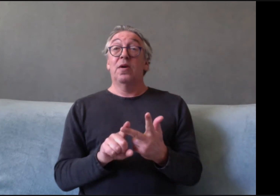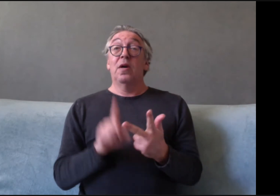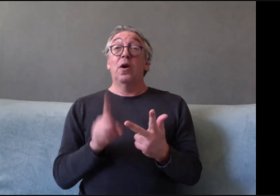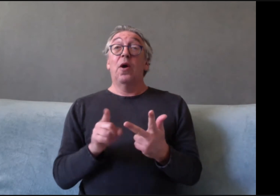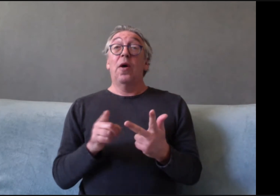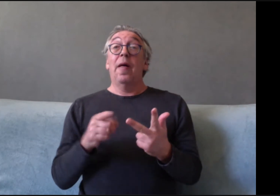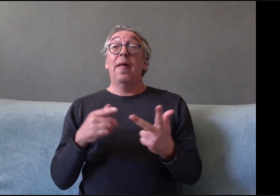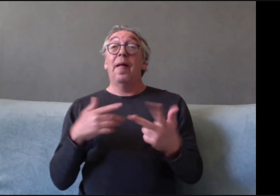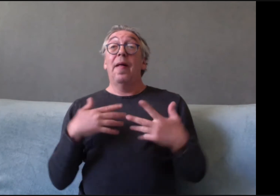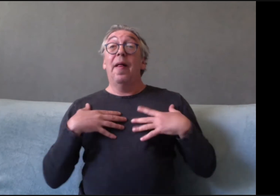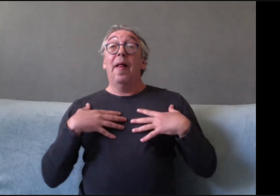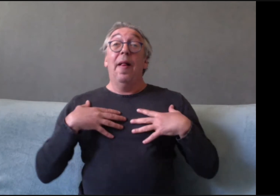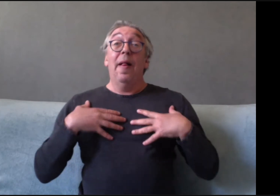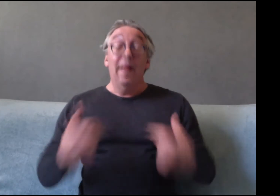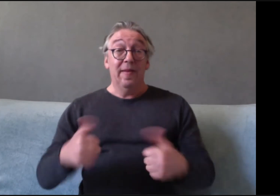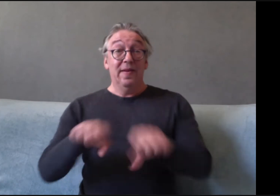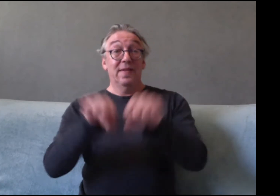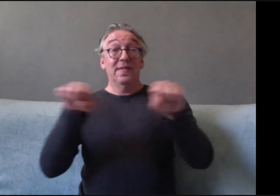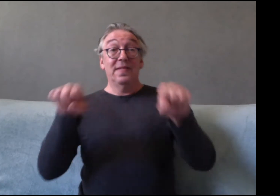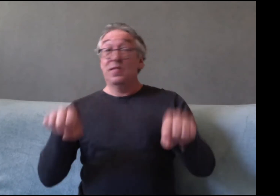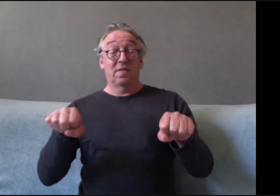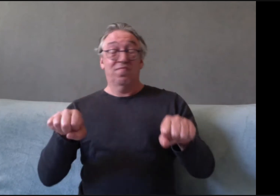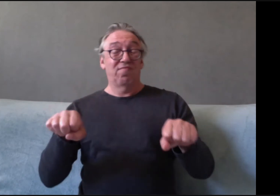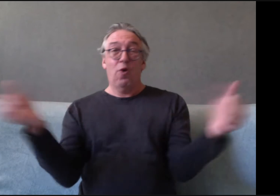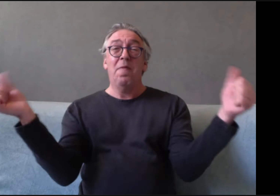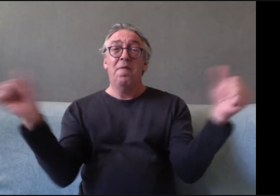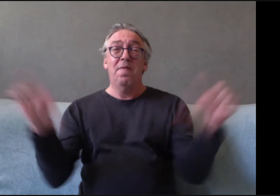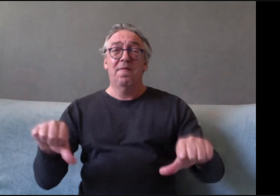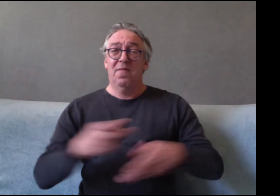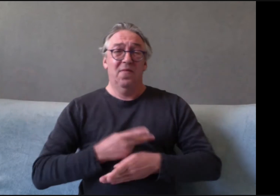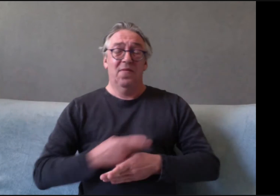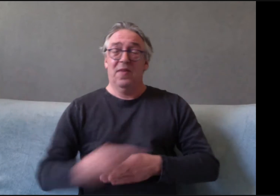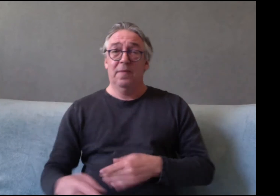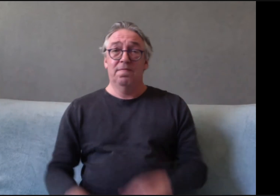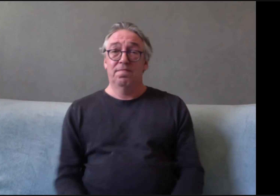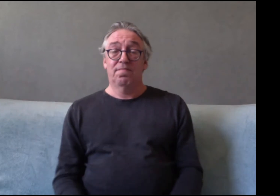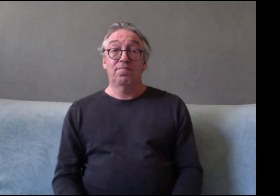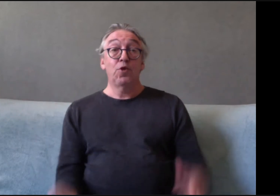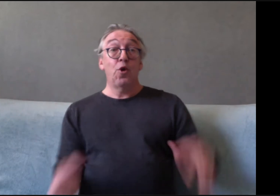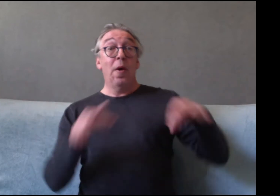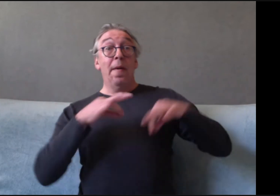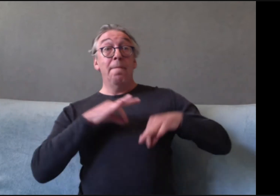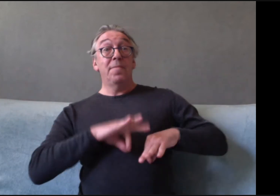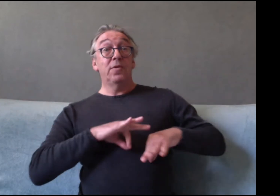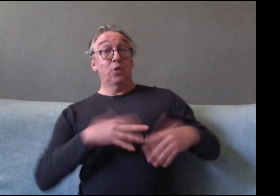In this scenario the Minister of Health doesn't want to hear about disability.